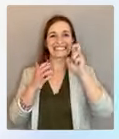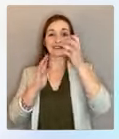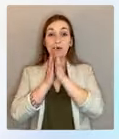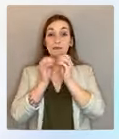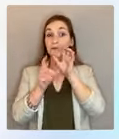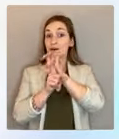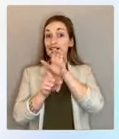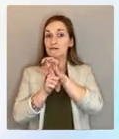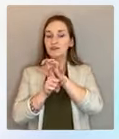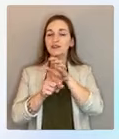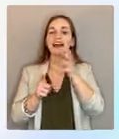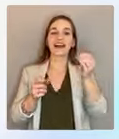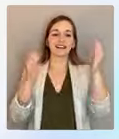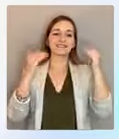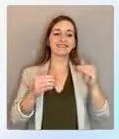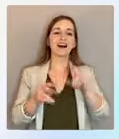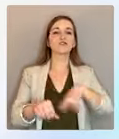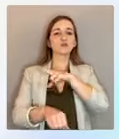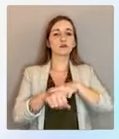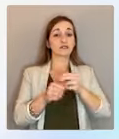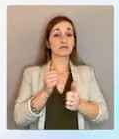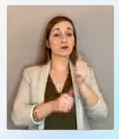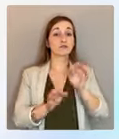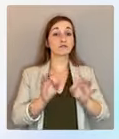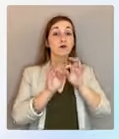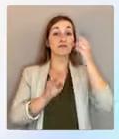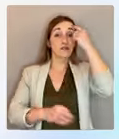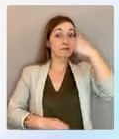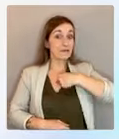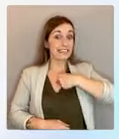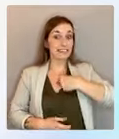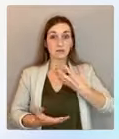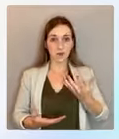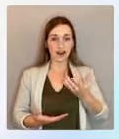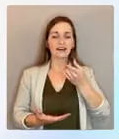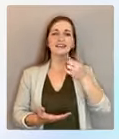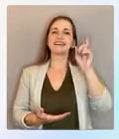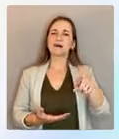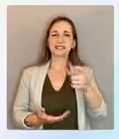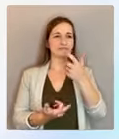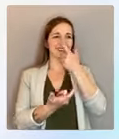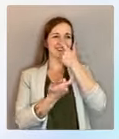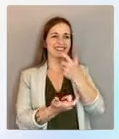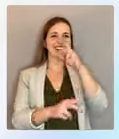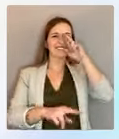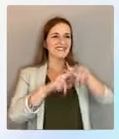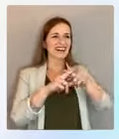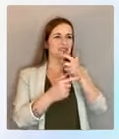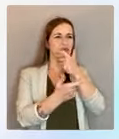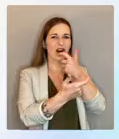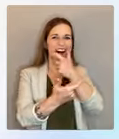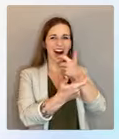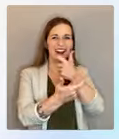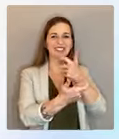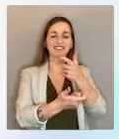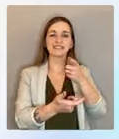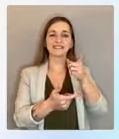And of course, most important to me, it's gotta be fun to watch. If it's not fun to watch, like you don't have the culture.